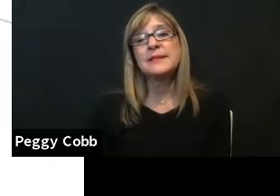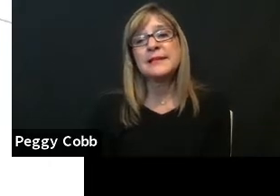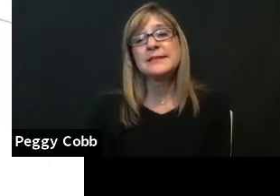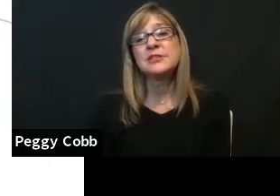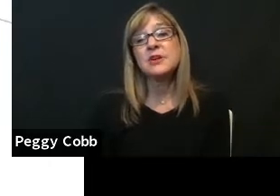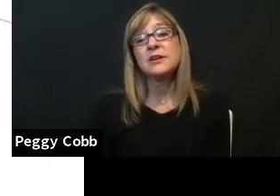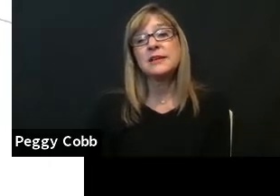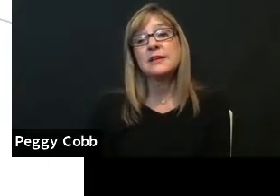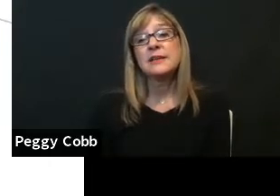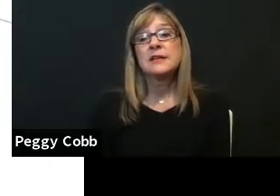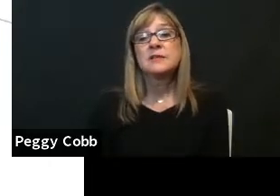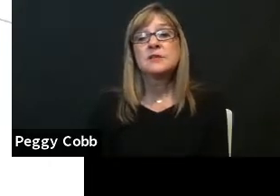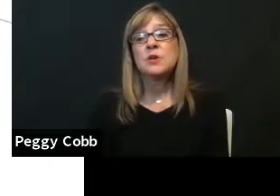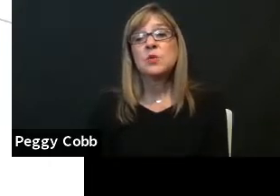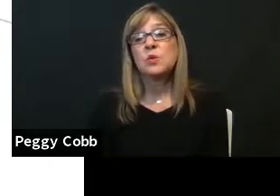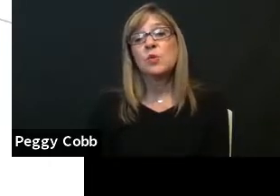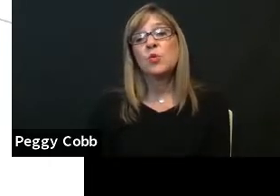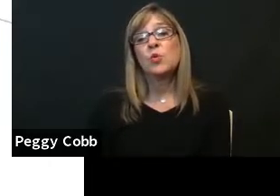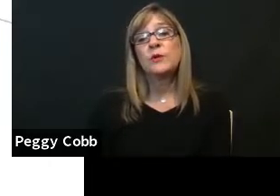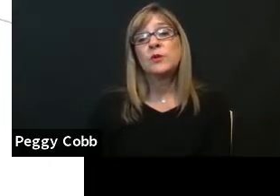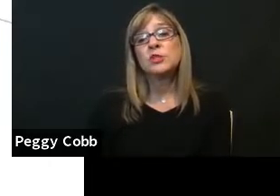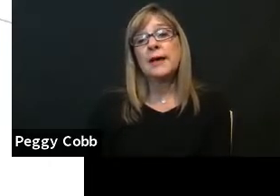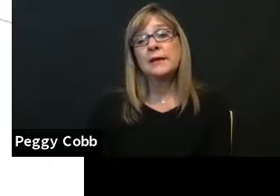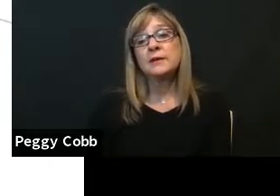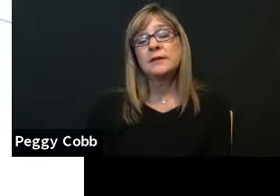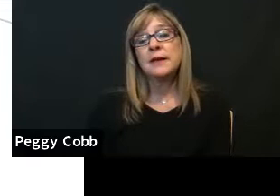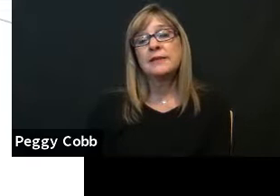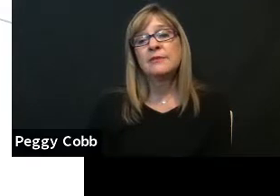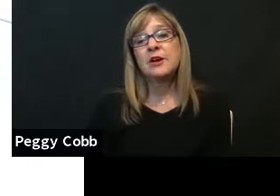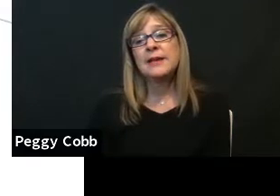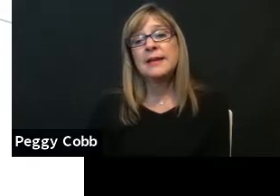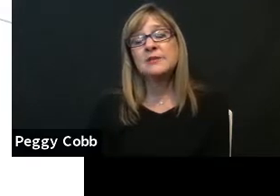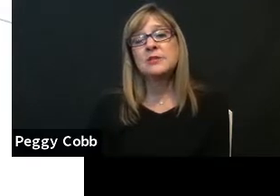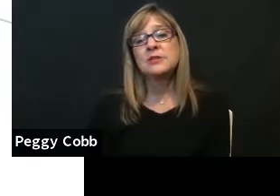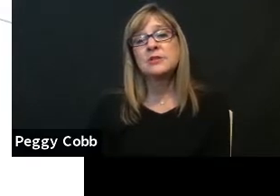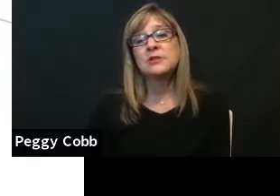and getting it started. So when your child and the VR counselor,